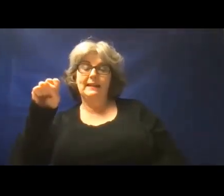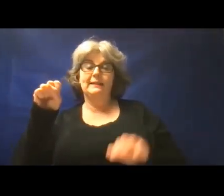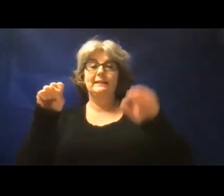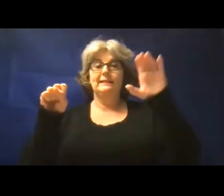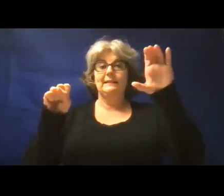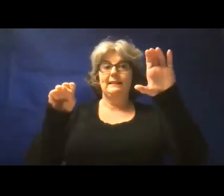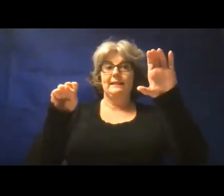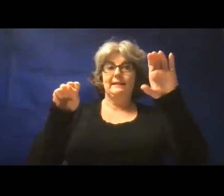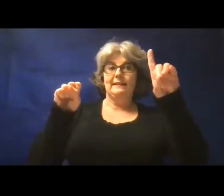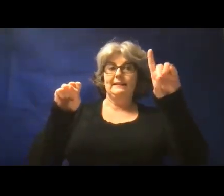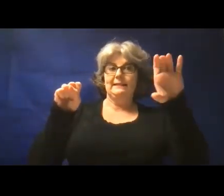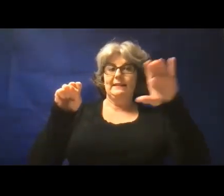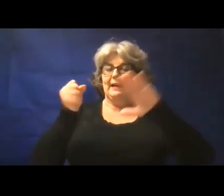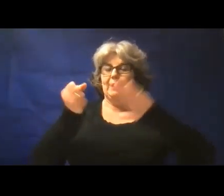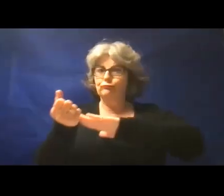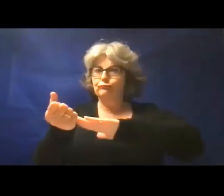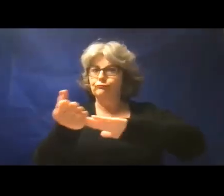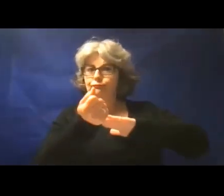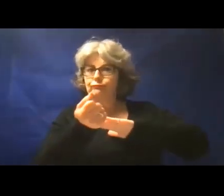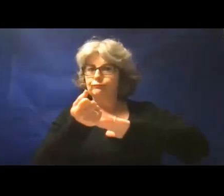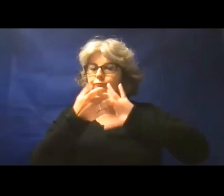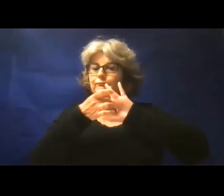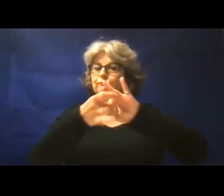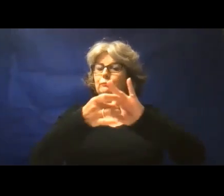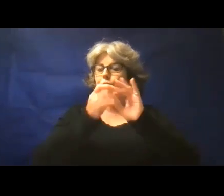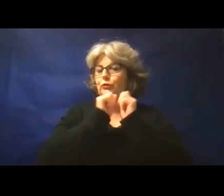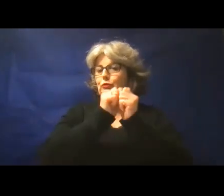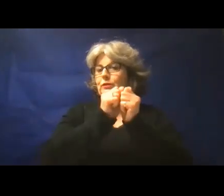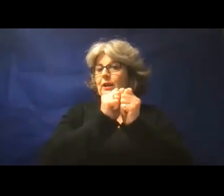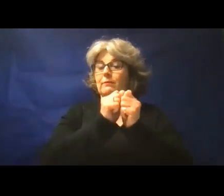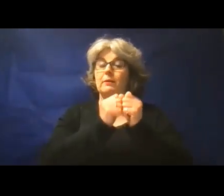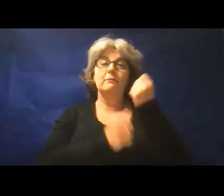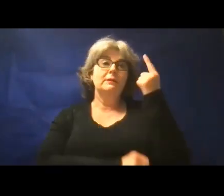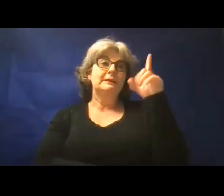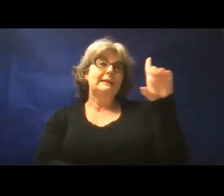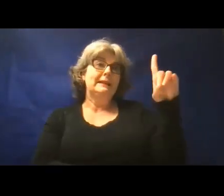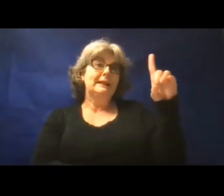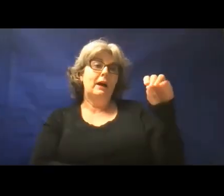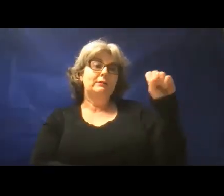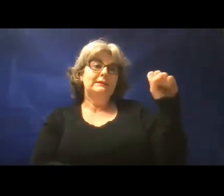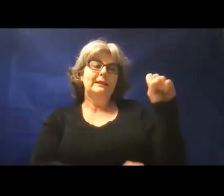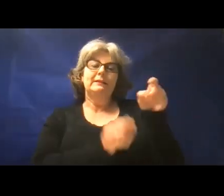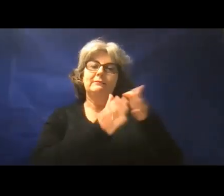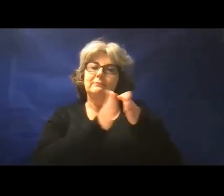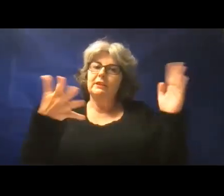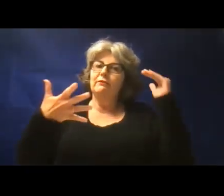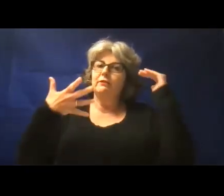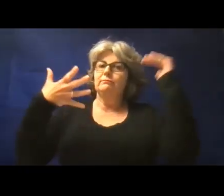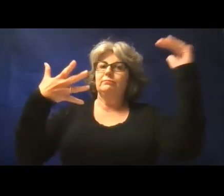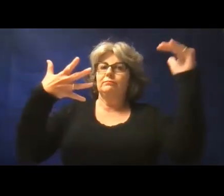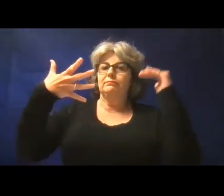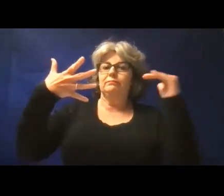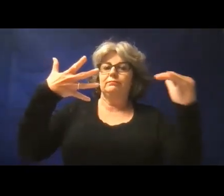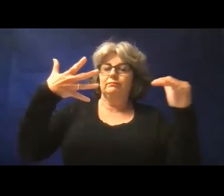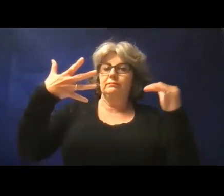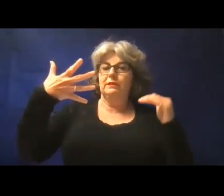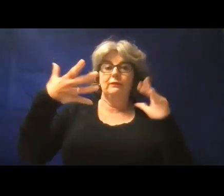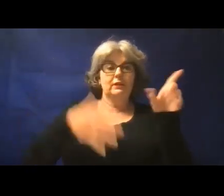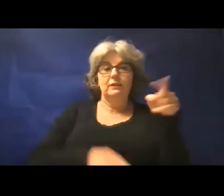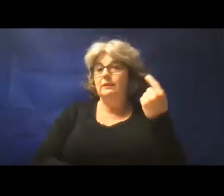align ourselves more closely but state does look at a broader range of not just non-coveted